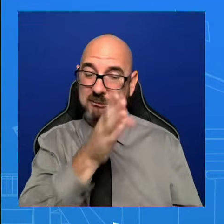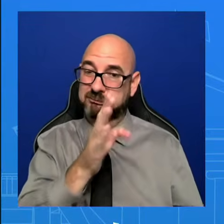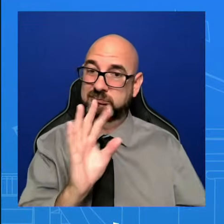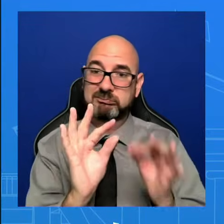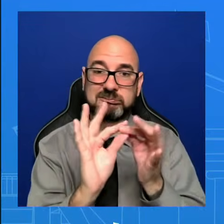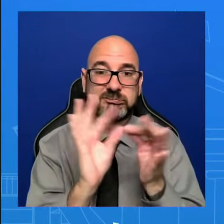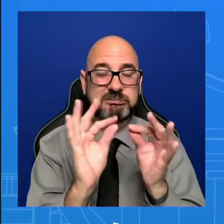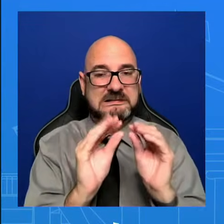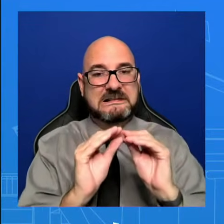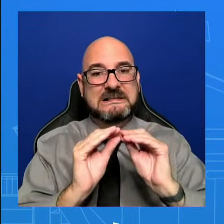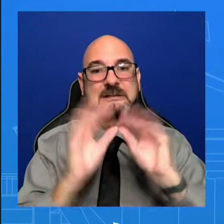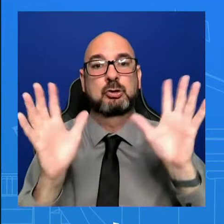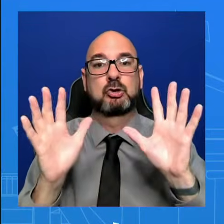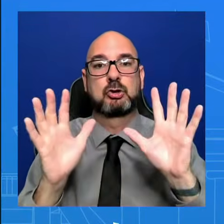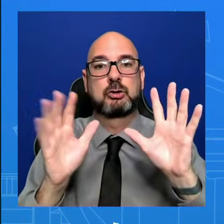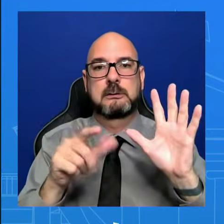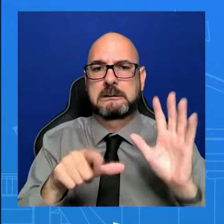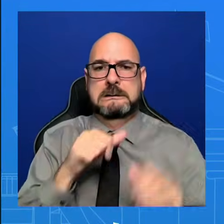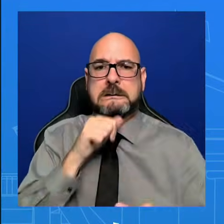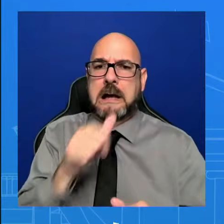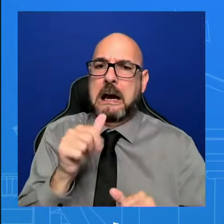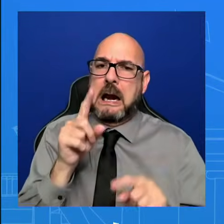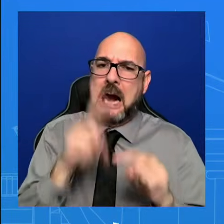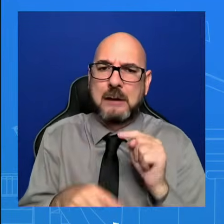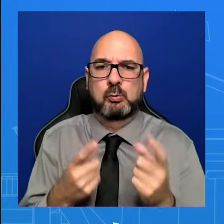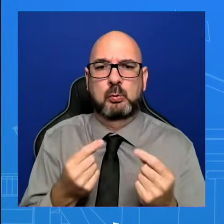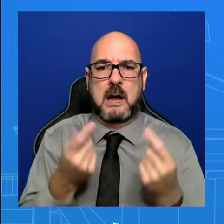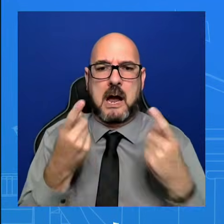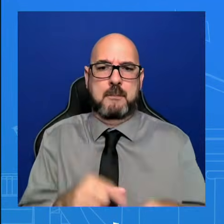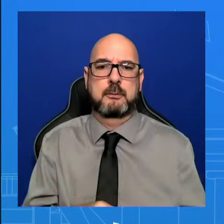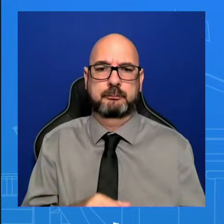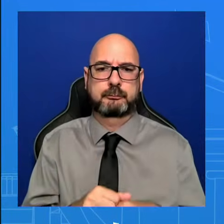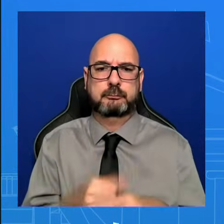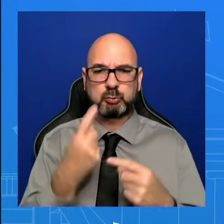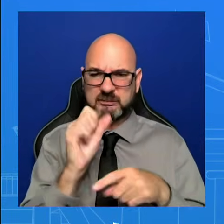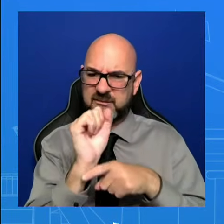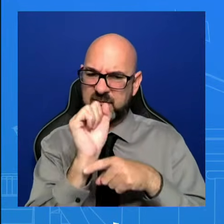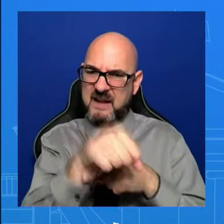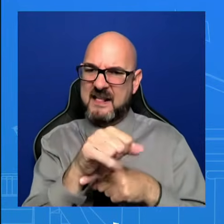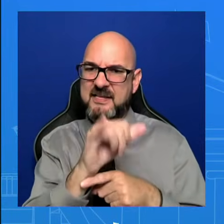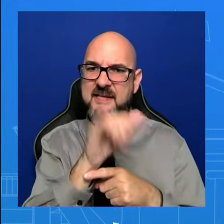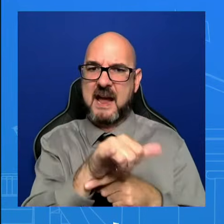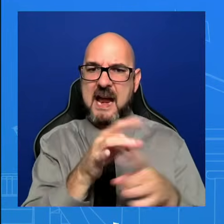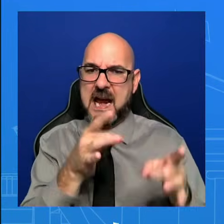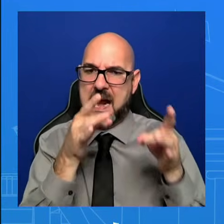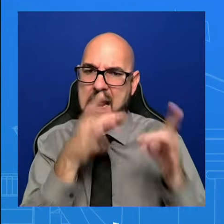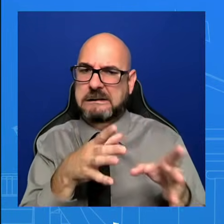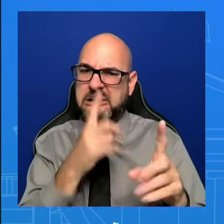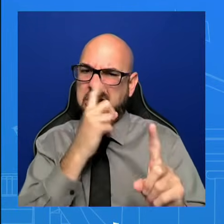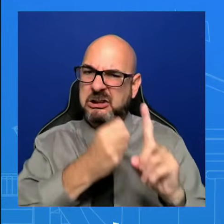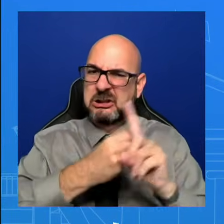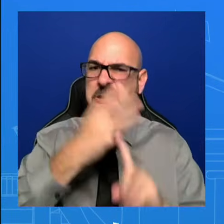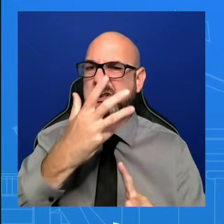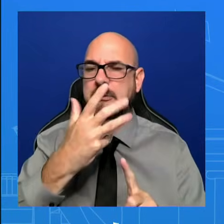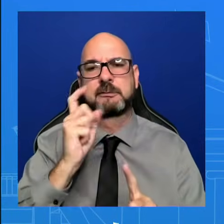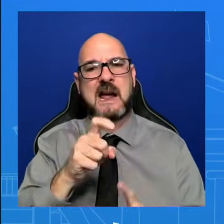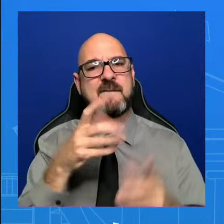to fight that hate but also condemn that hate. And so, we're going to continue to do that.